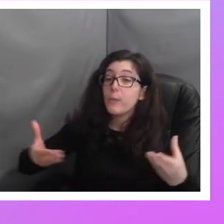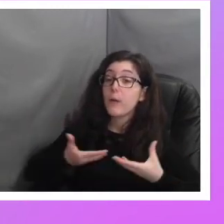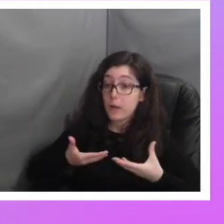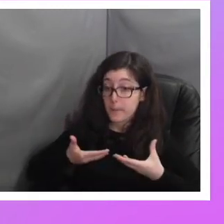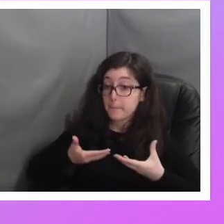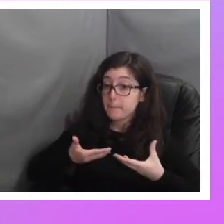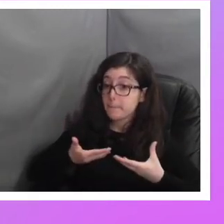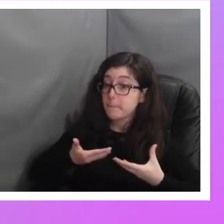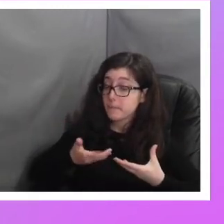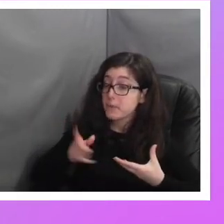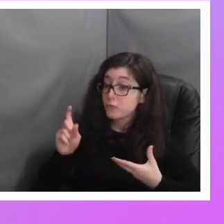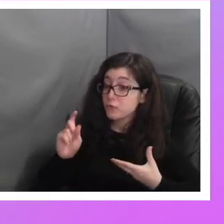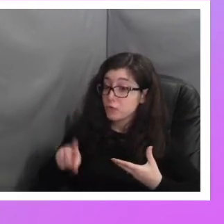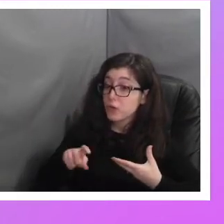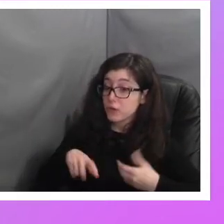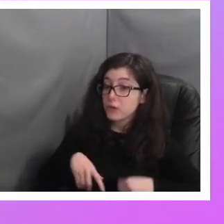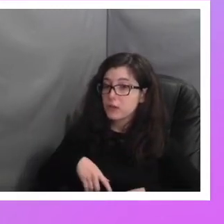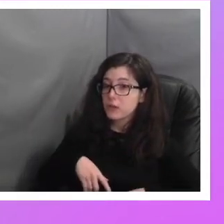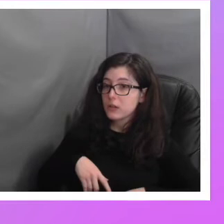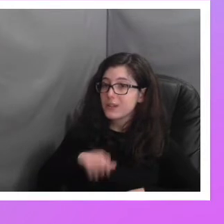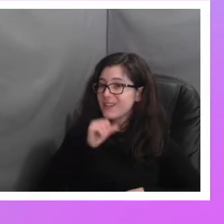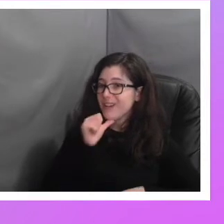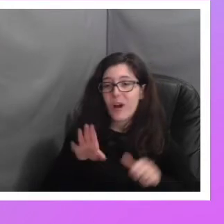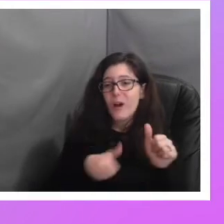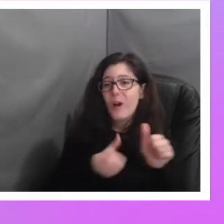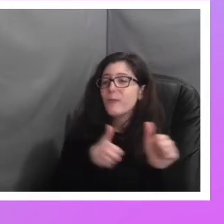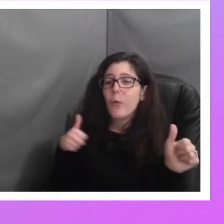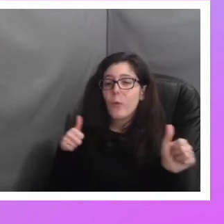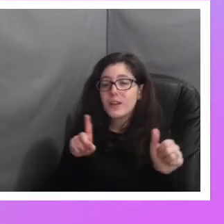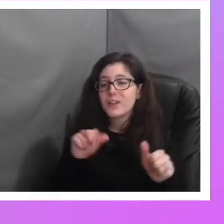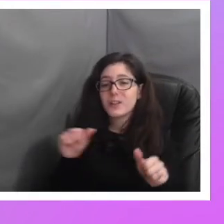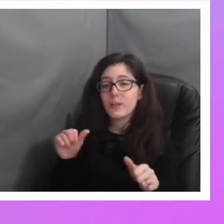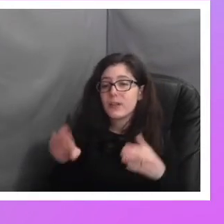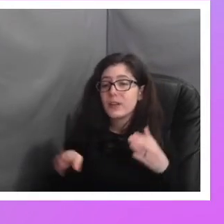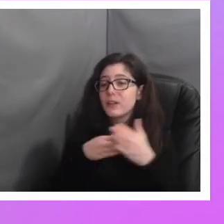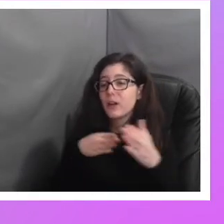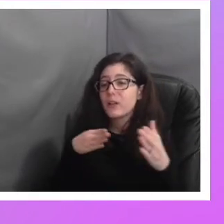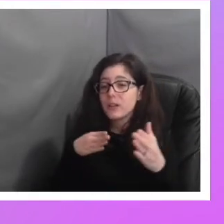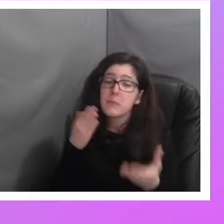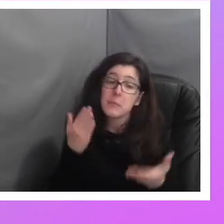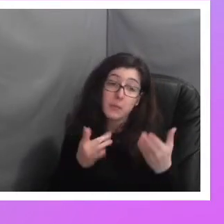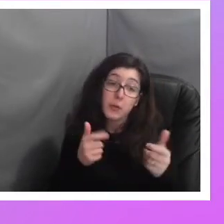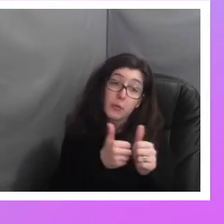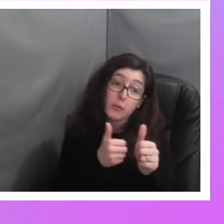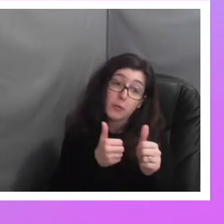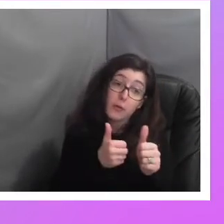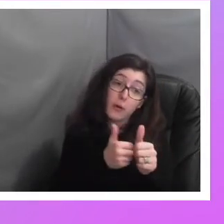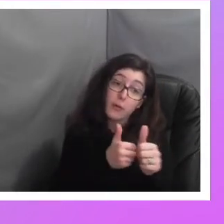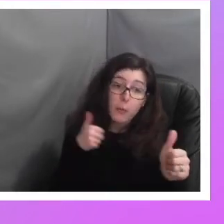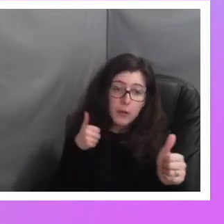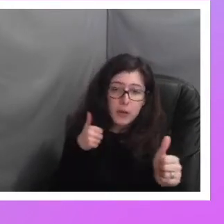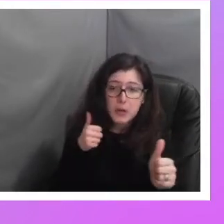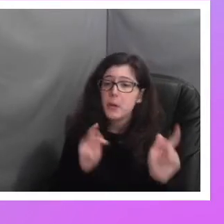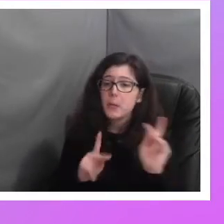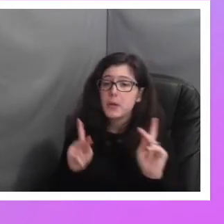It's not avoid a disability lawsuit. You may avoid a disability lawsuit but people can sue over anything.